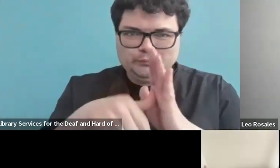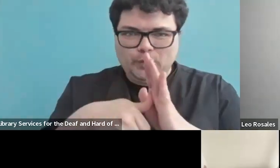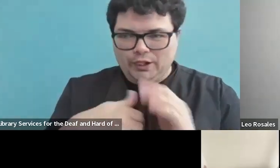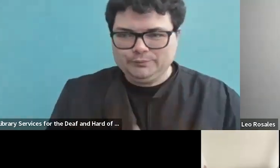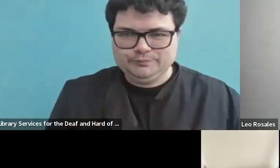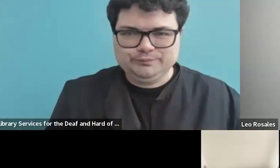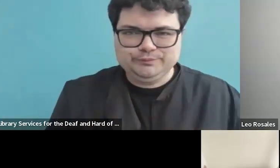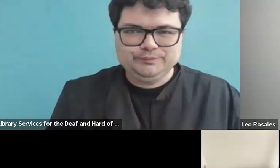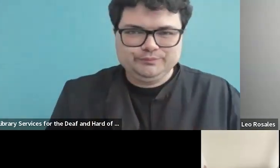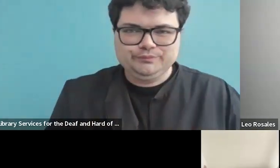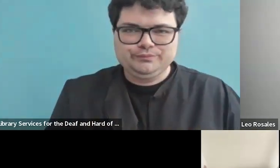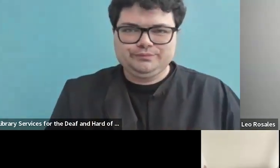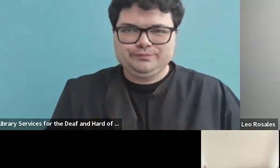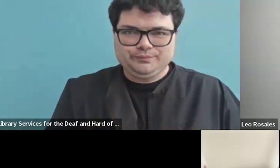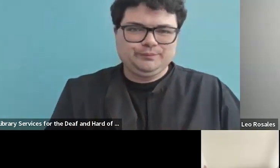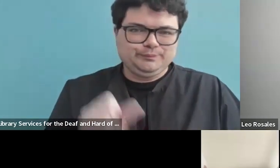[interpreter for Daniel] Wow. Okay. That's been a while. Mm hm.